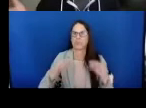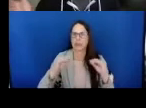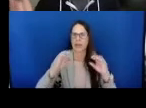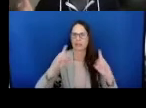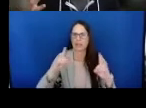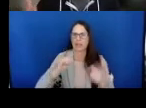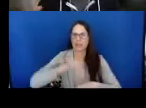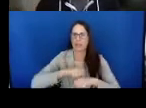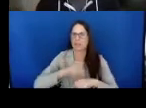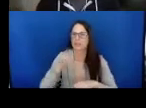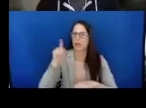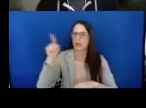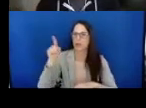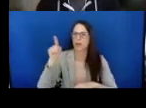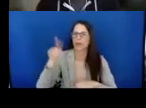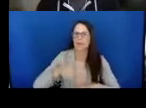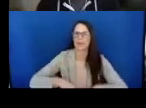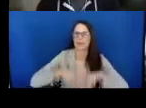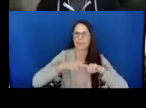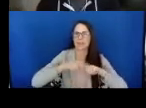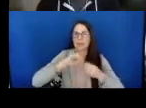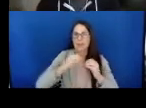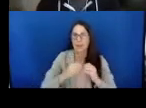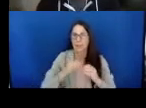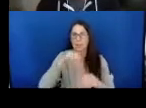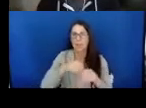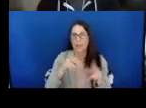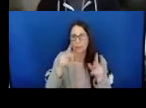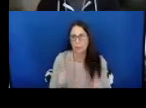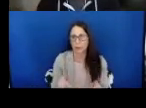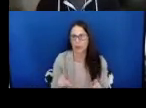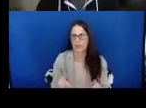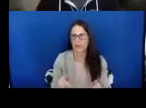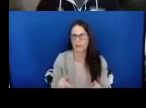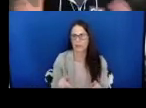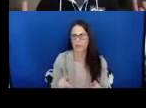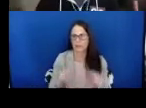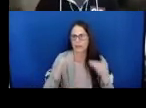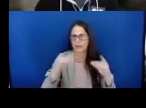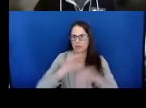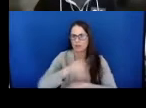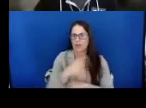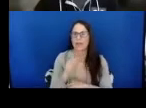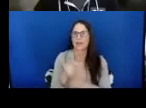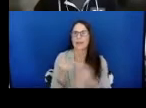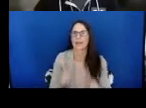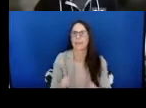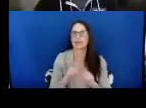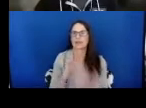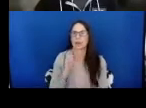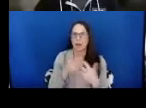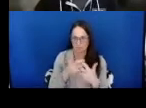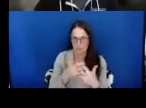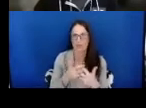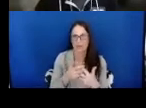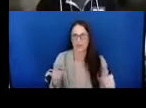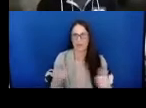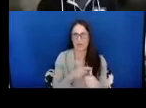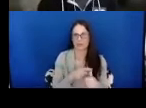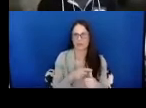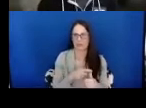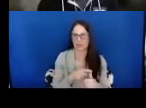of in person instructional days that needed to happen in order to accommodate the initial